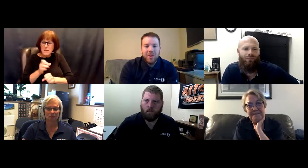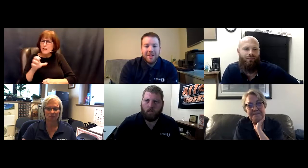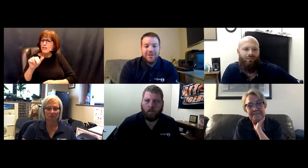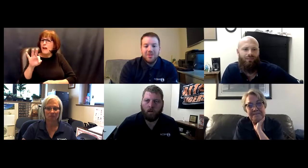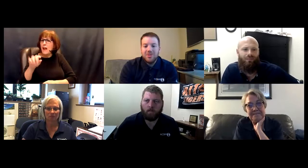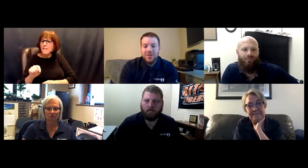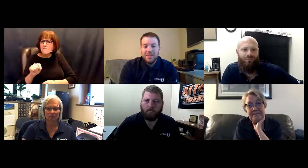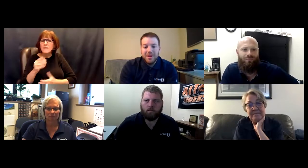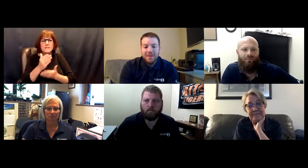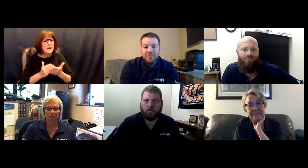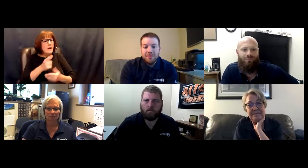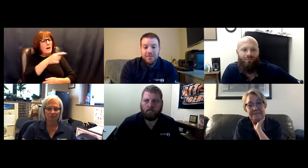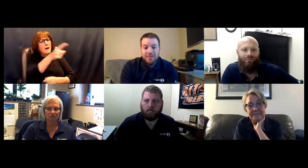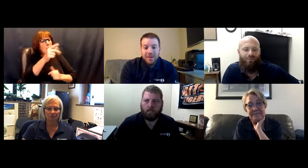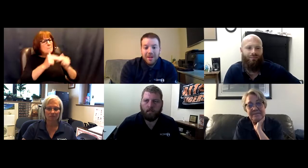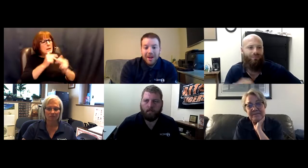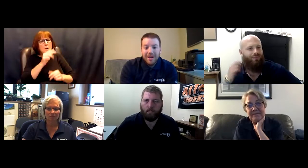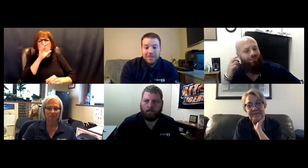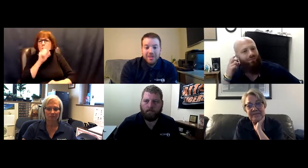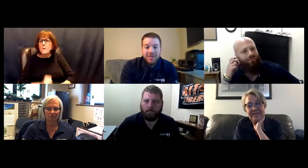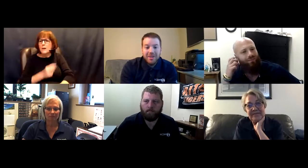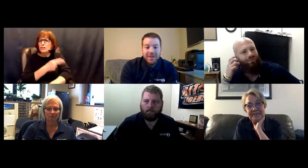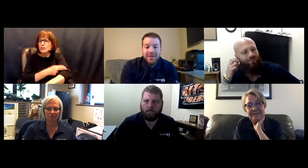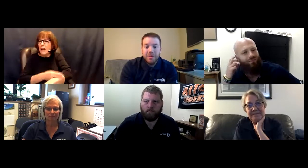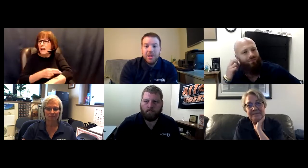tractors and stories about them. I especially like hearing about